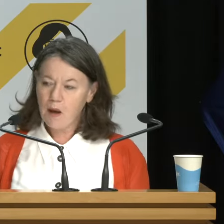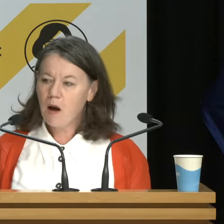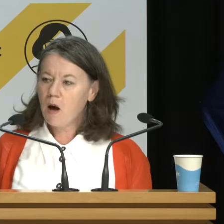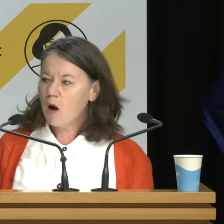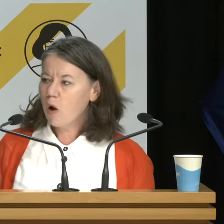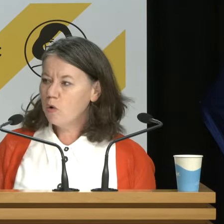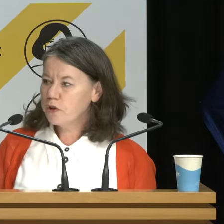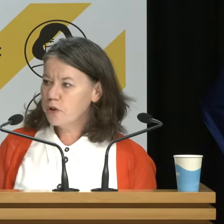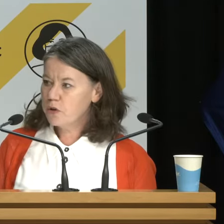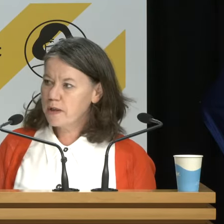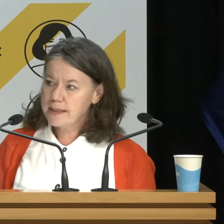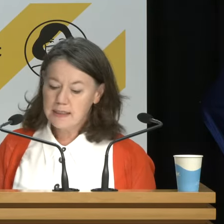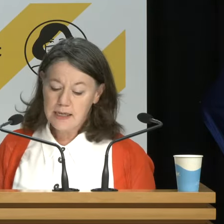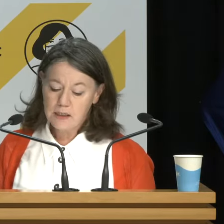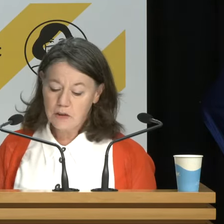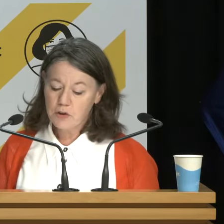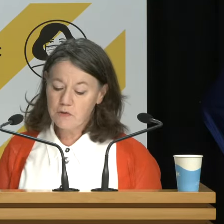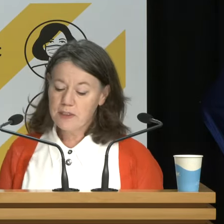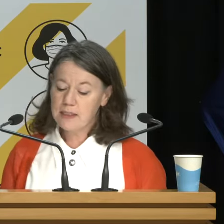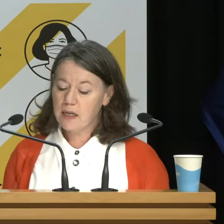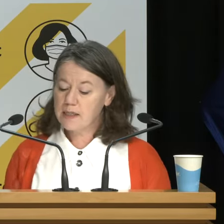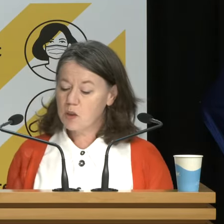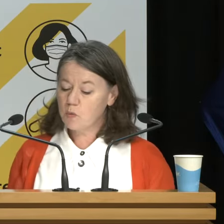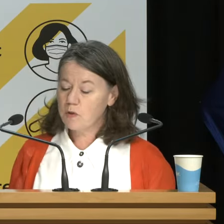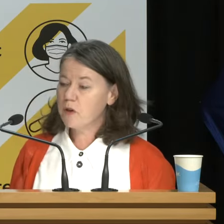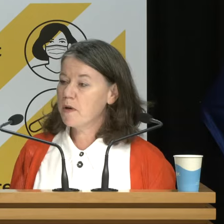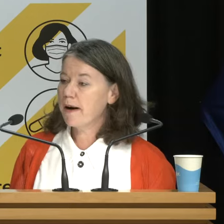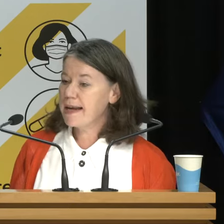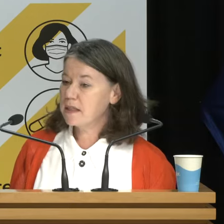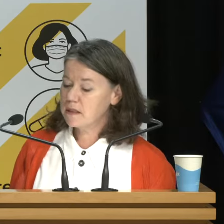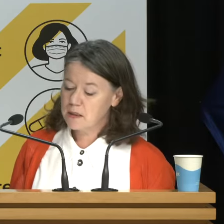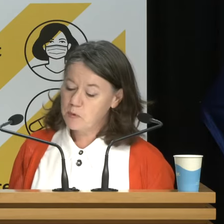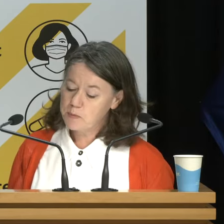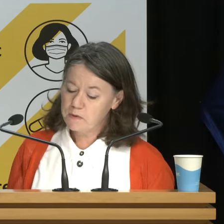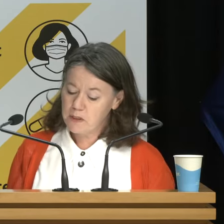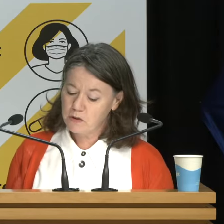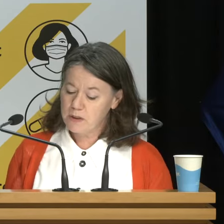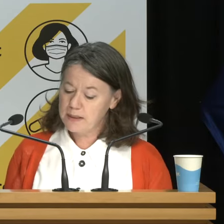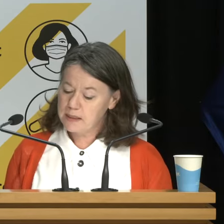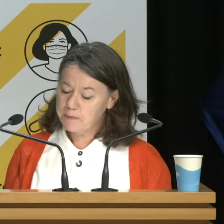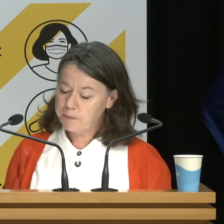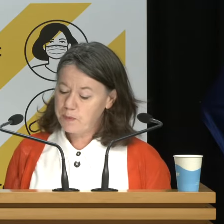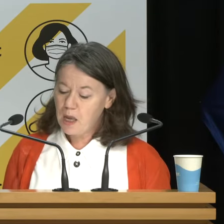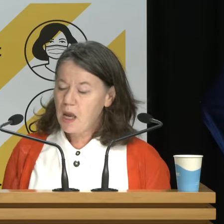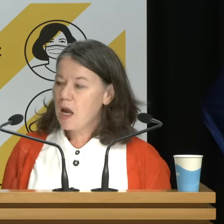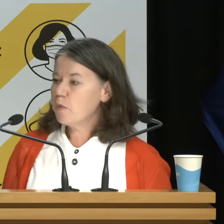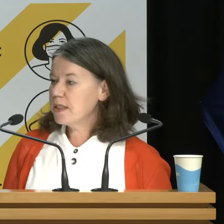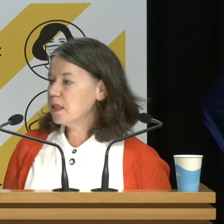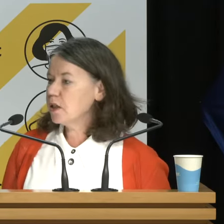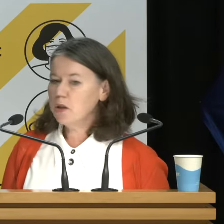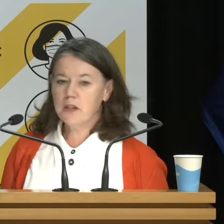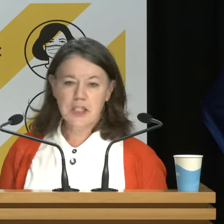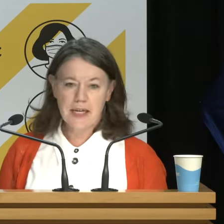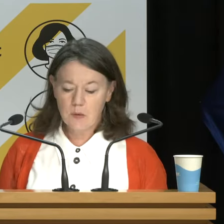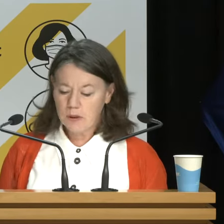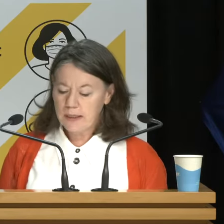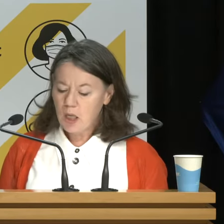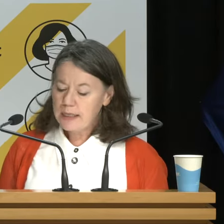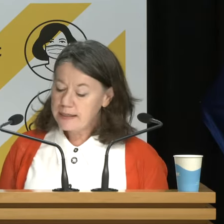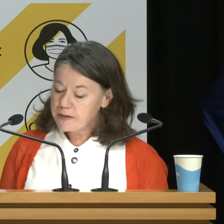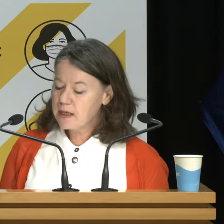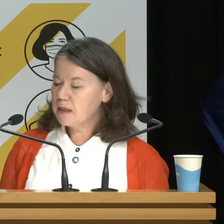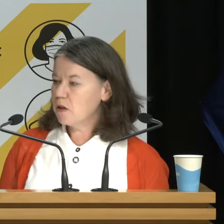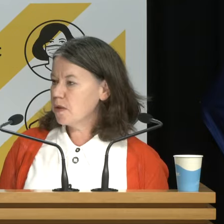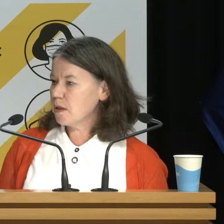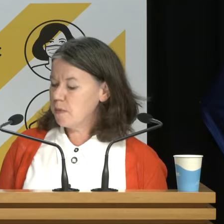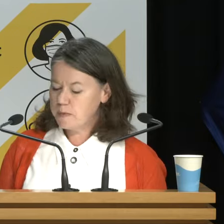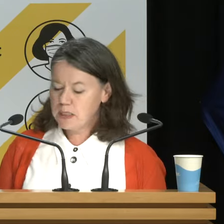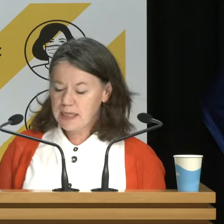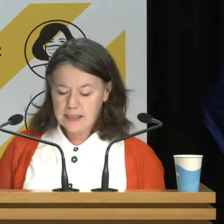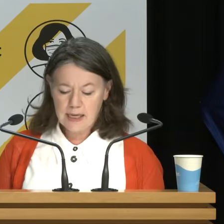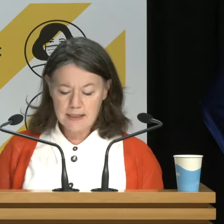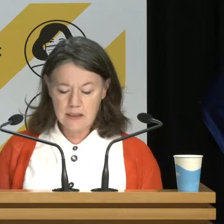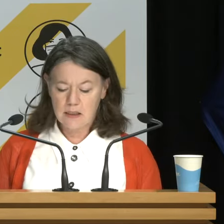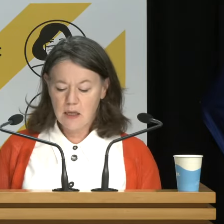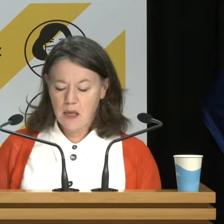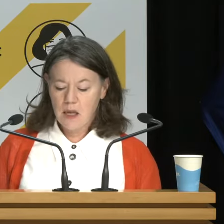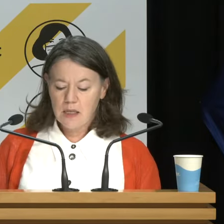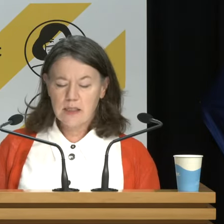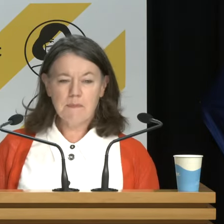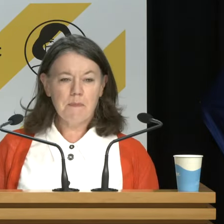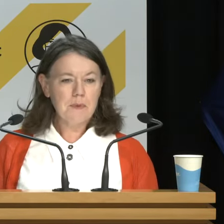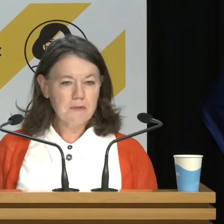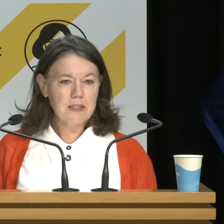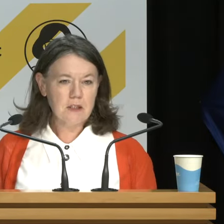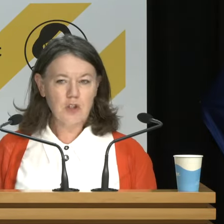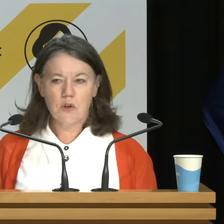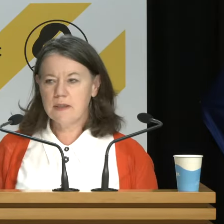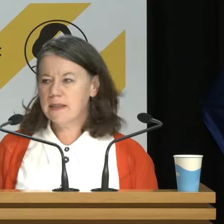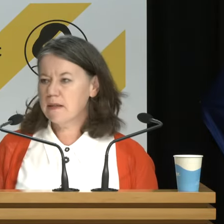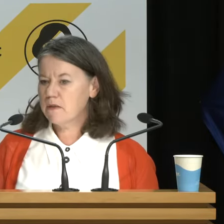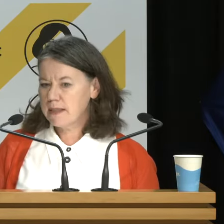In Auckland yesterday, there